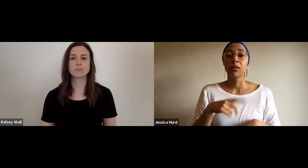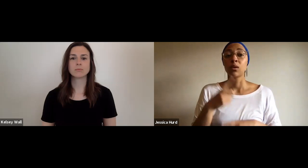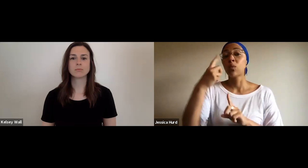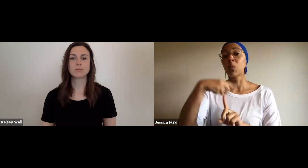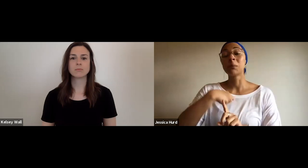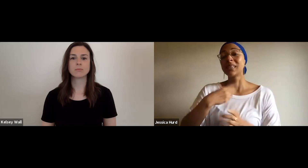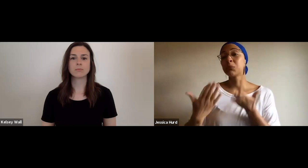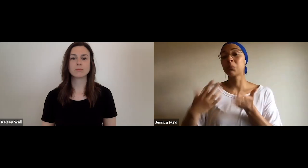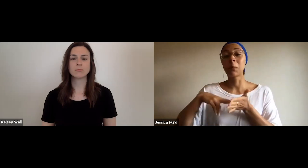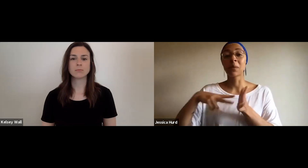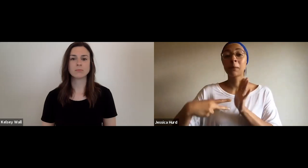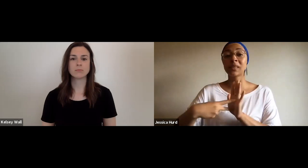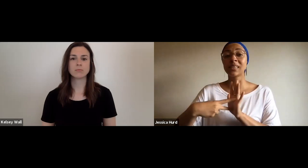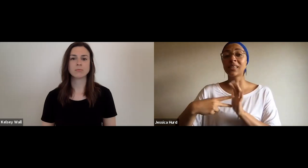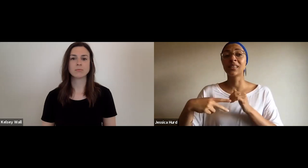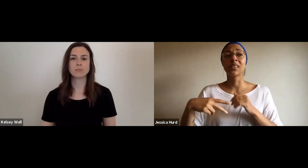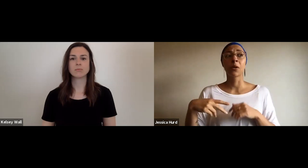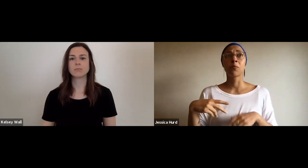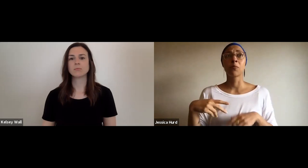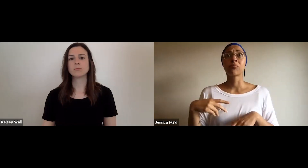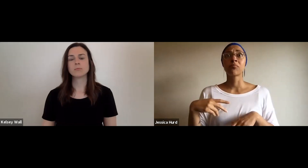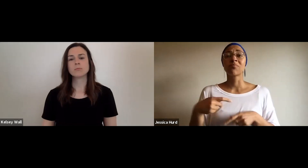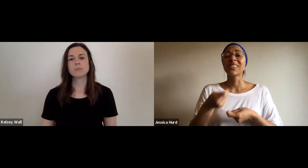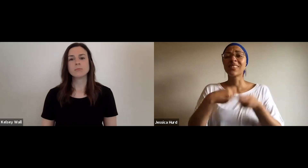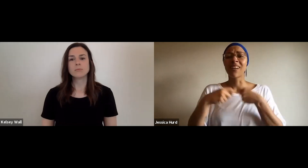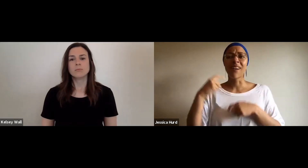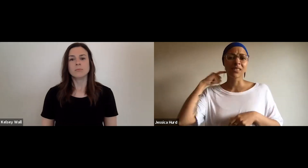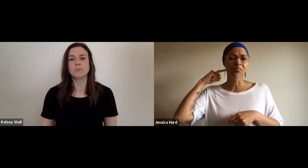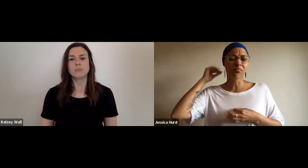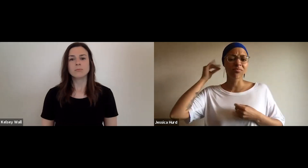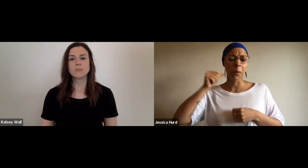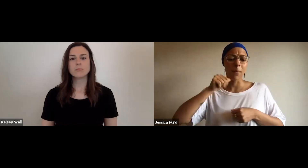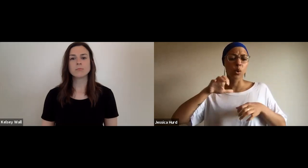or comments that can help us deal with and change those negative thoughts that we have.